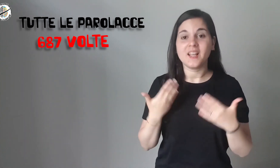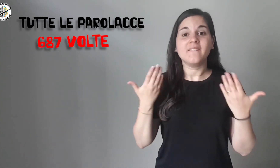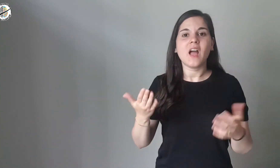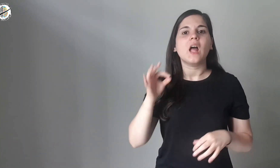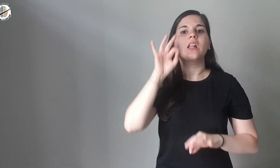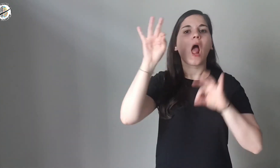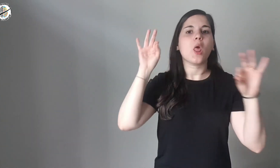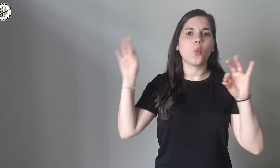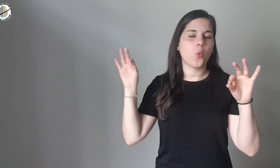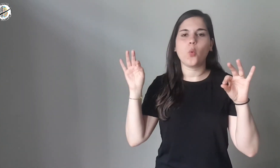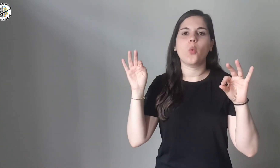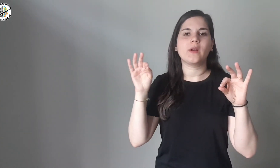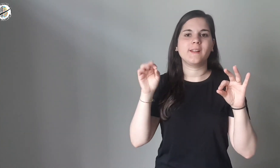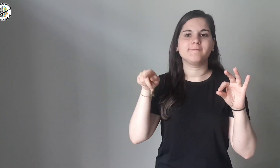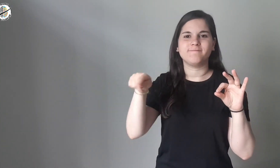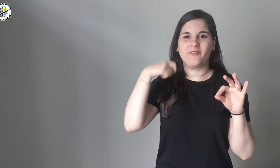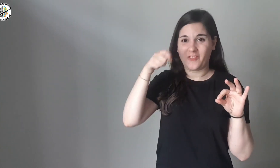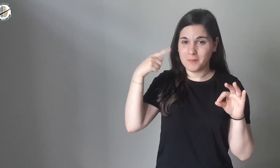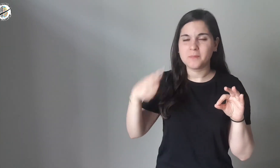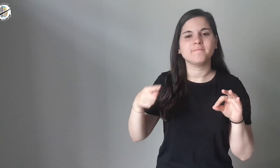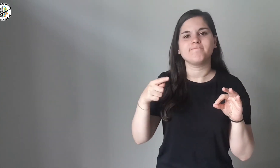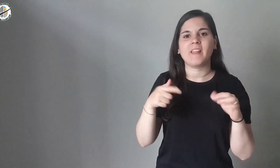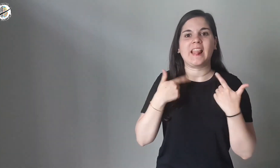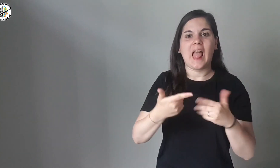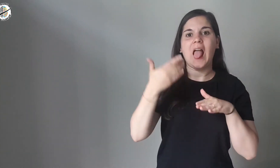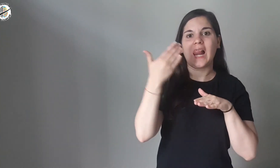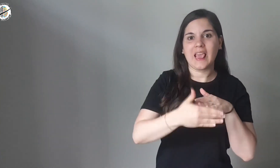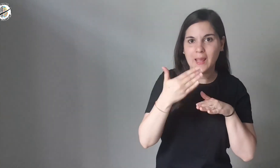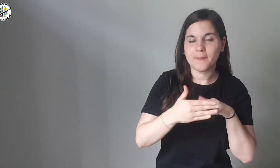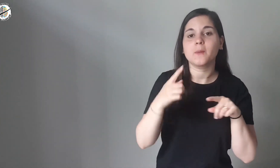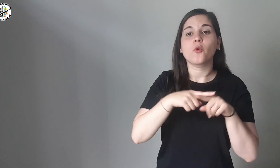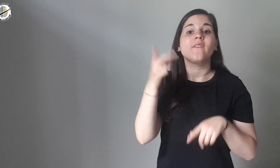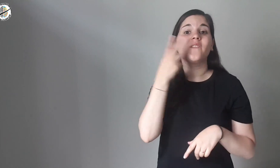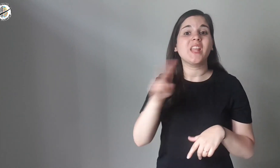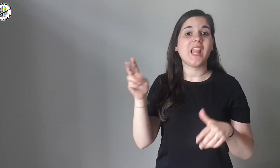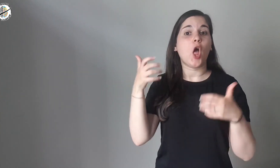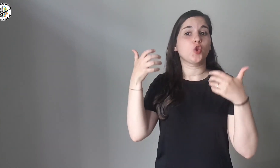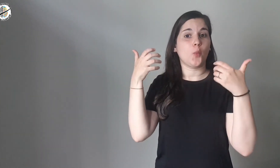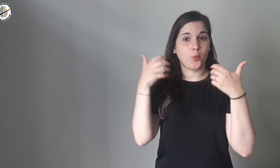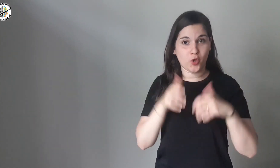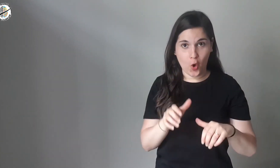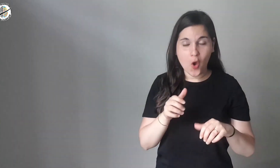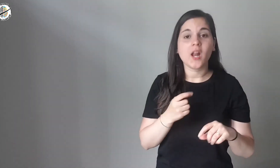In some countries the film has limitations and is forbidden to minors,